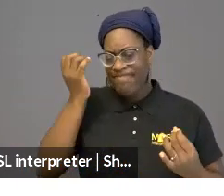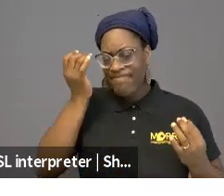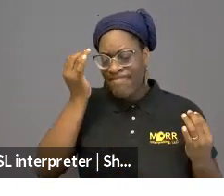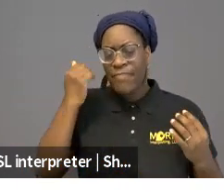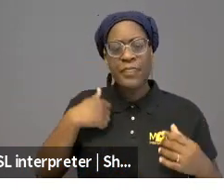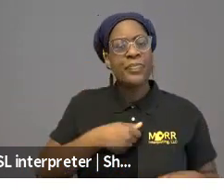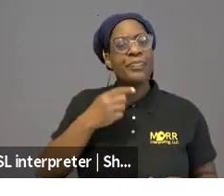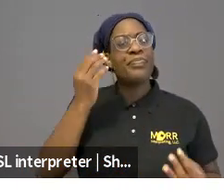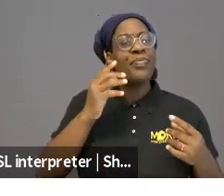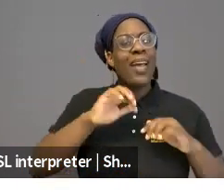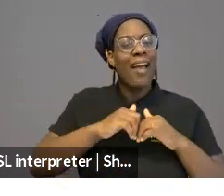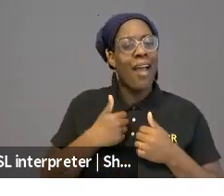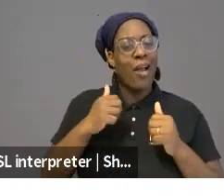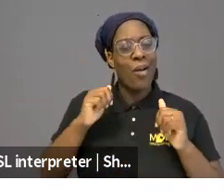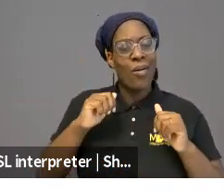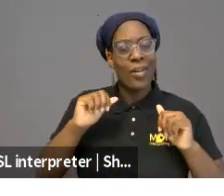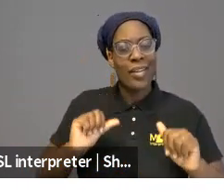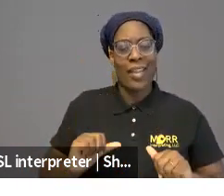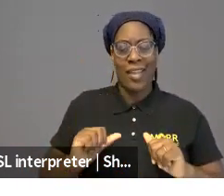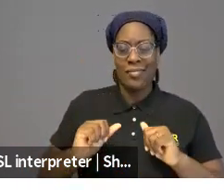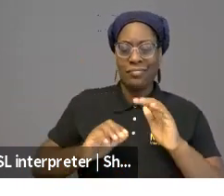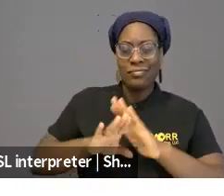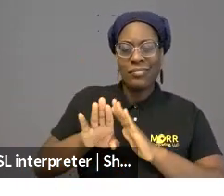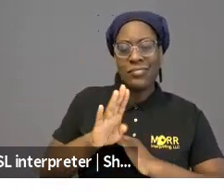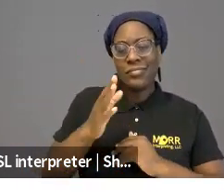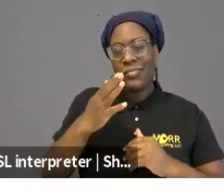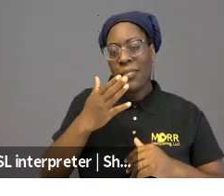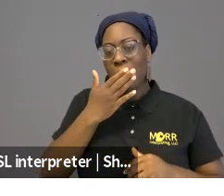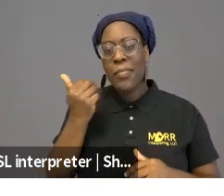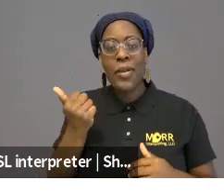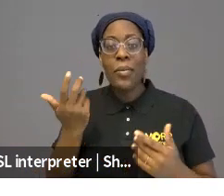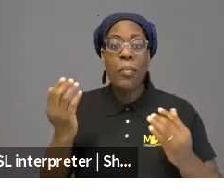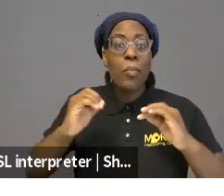interdependence within our writing centers that are mutually beneficial to all of those involved.